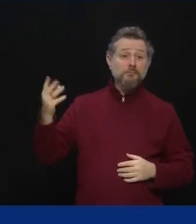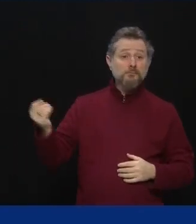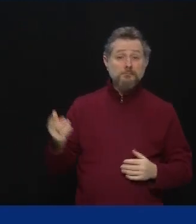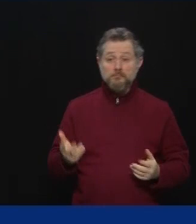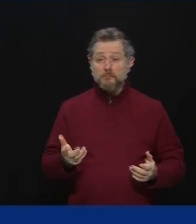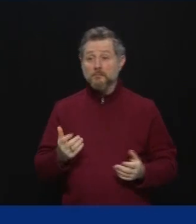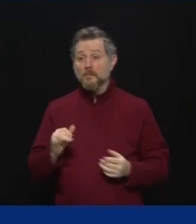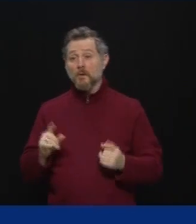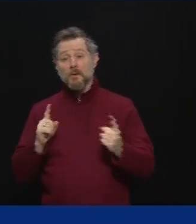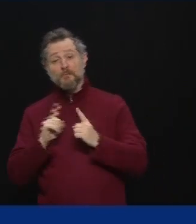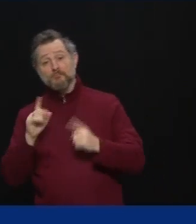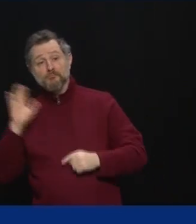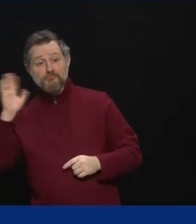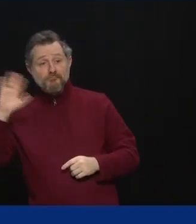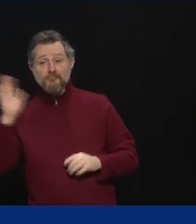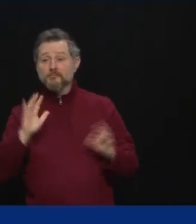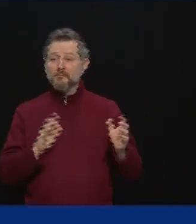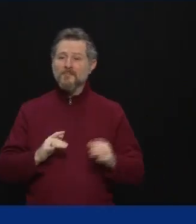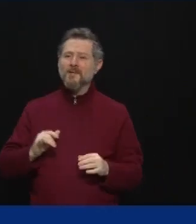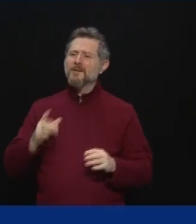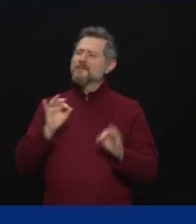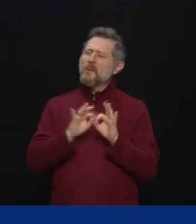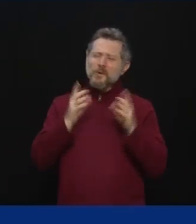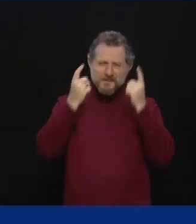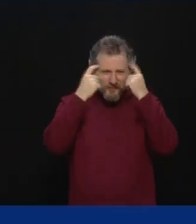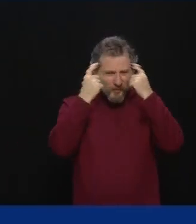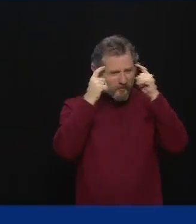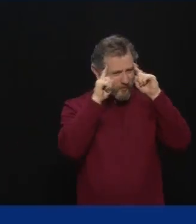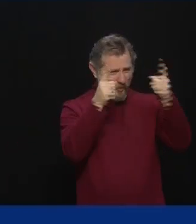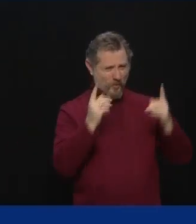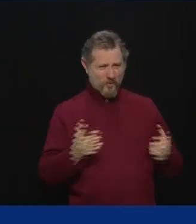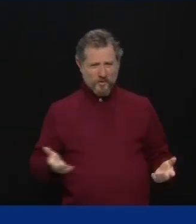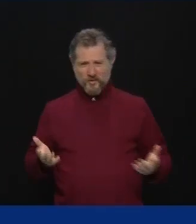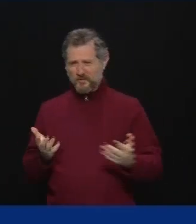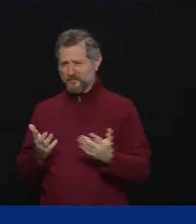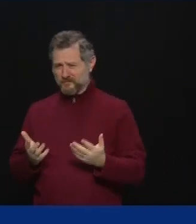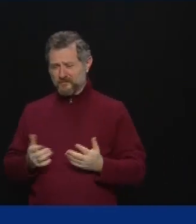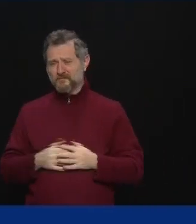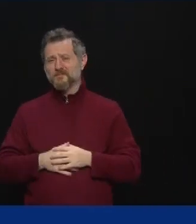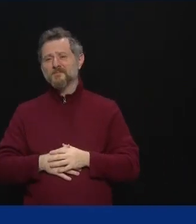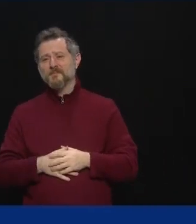THERAPY AND OTHER TREATMENTS, DON'T PUT THEM AS RISK. KEEP THE MASKS ON, VISIT